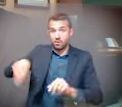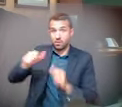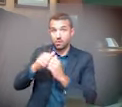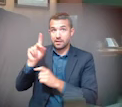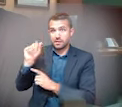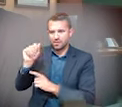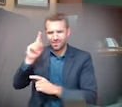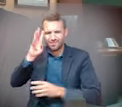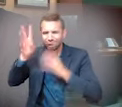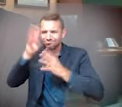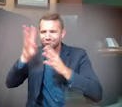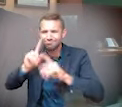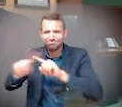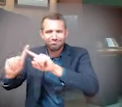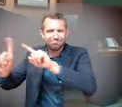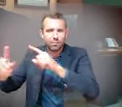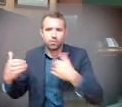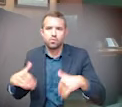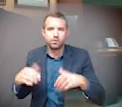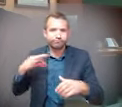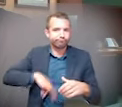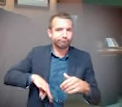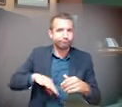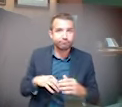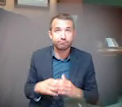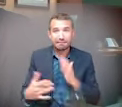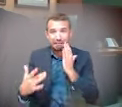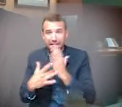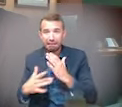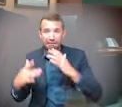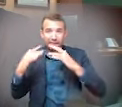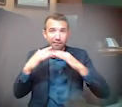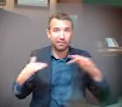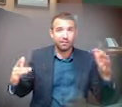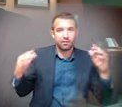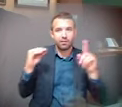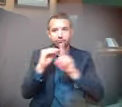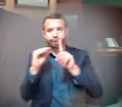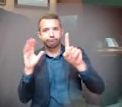or innovating that next-generation technology, and you're getting information that otherwise would not be available.